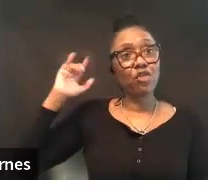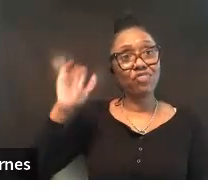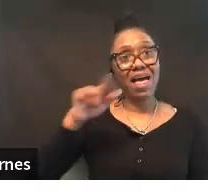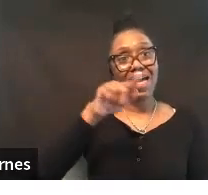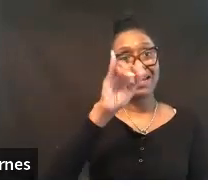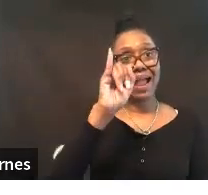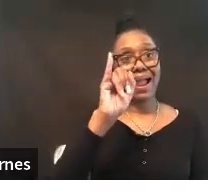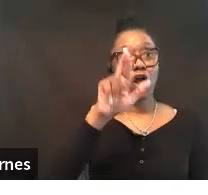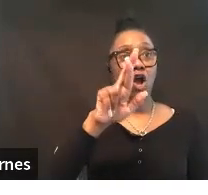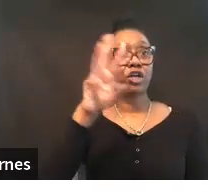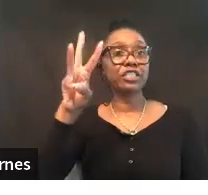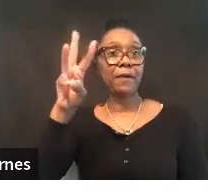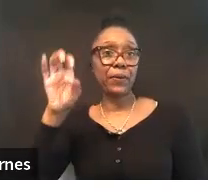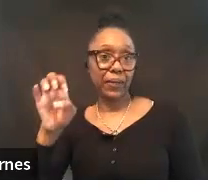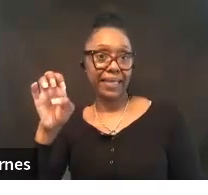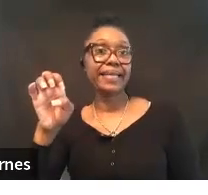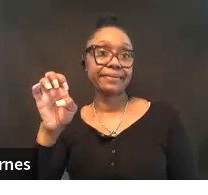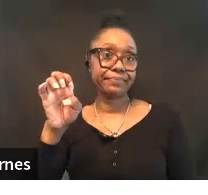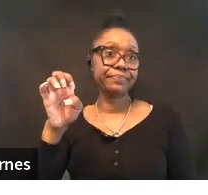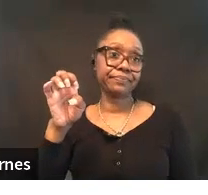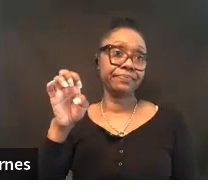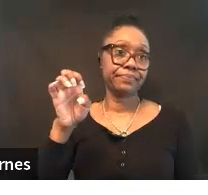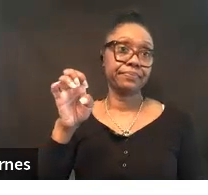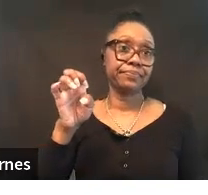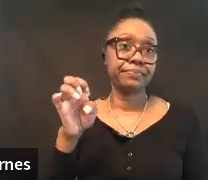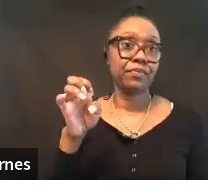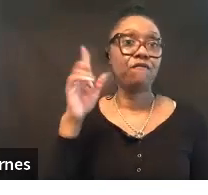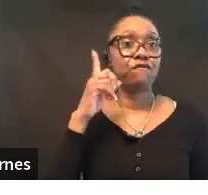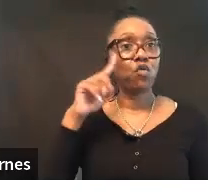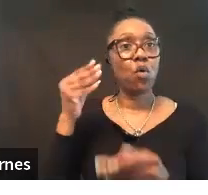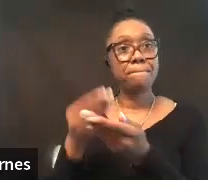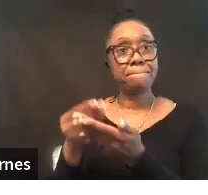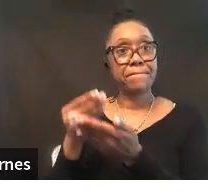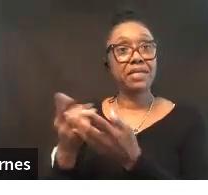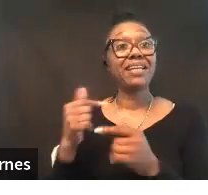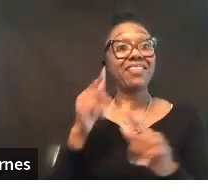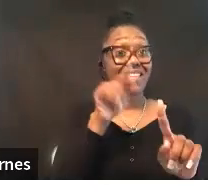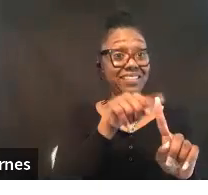Okay. Is Debbie? She's receiving $914 a month in SSI and she has a Medicaid.